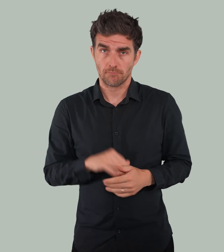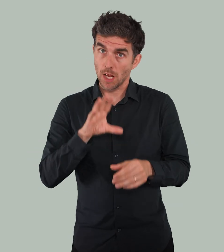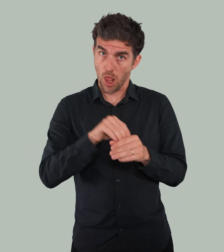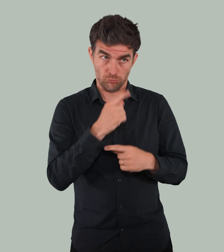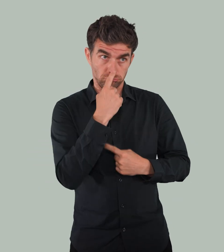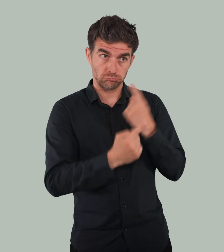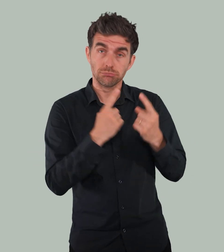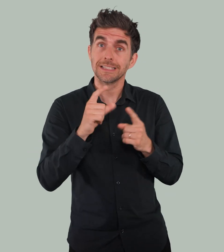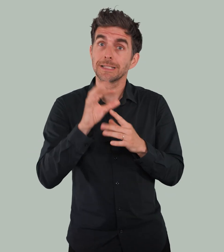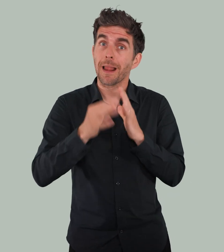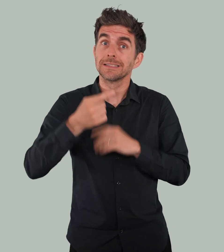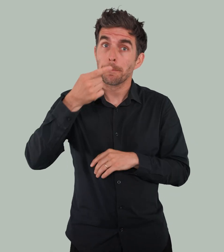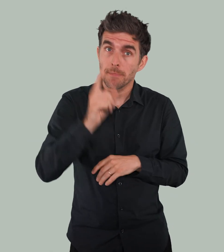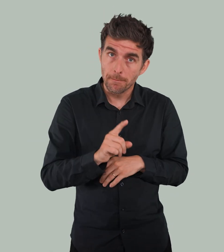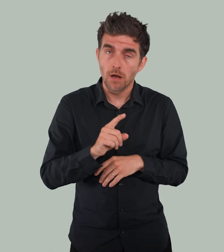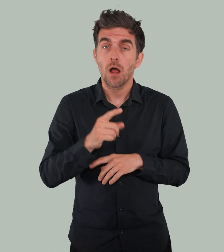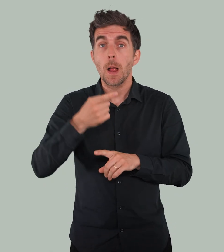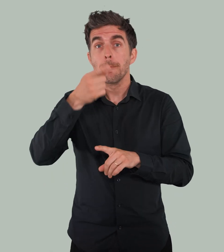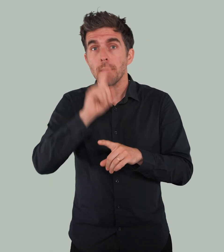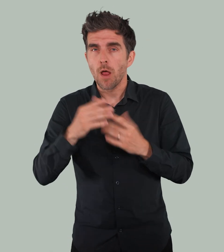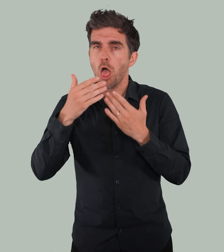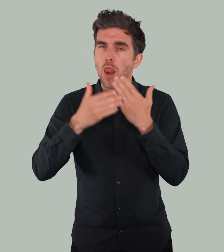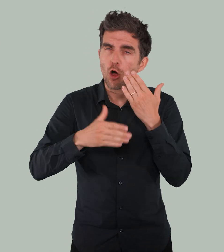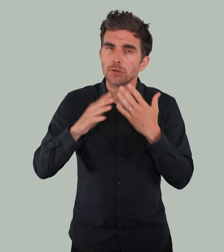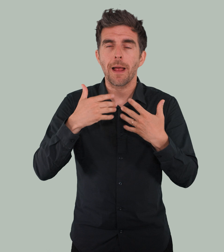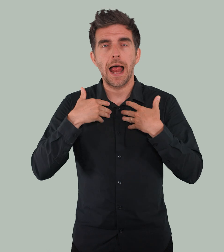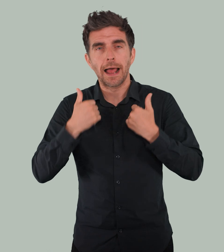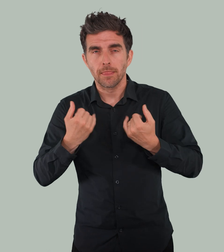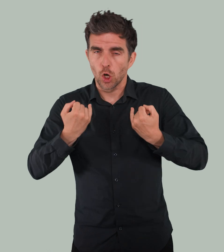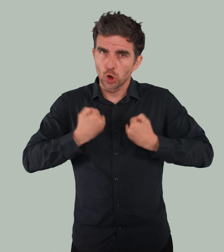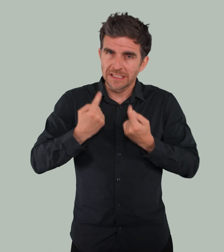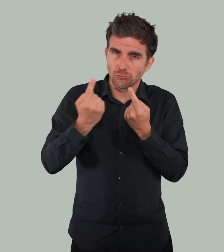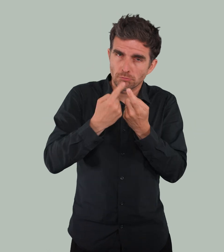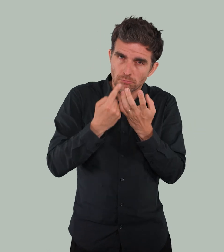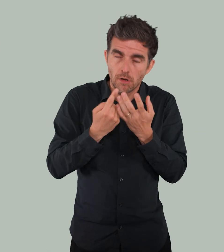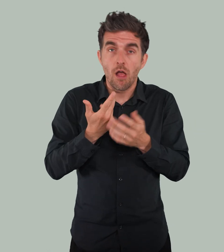These included disabled people and people with long-term health conditions,